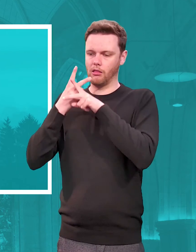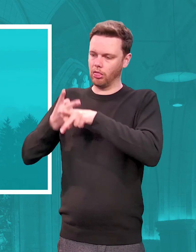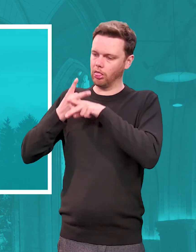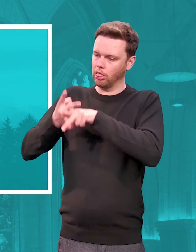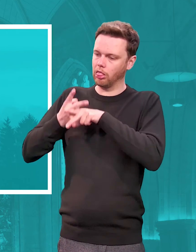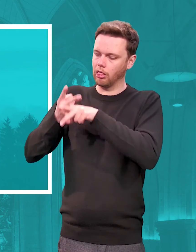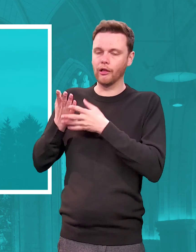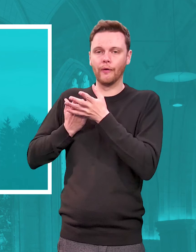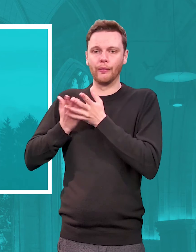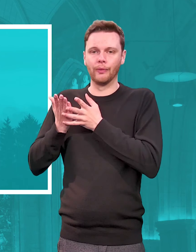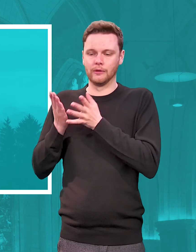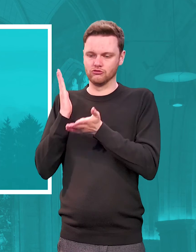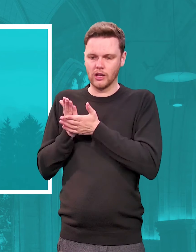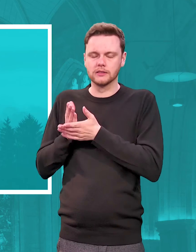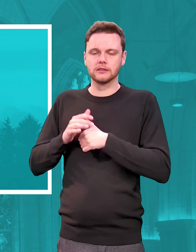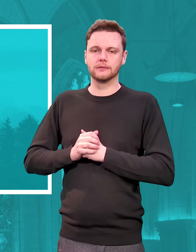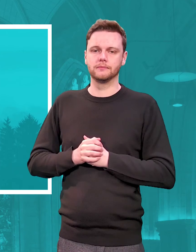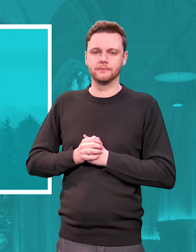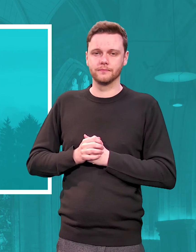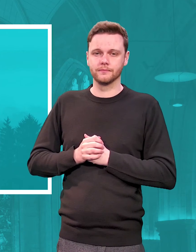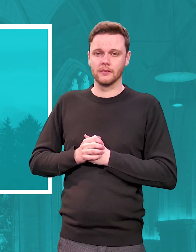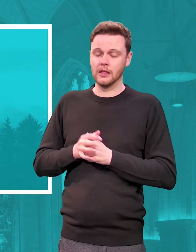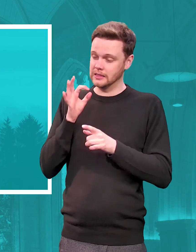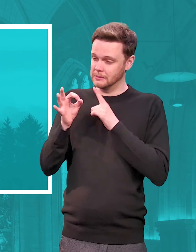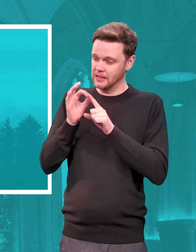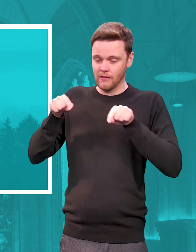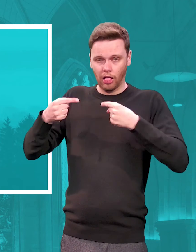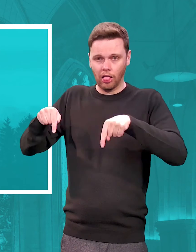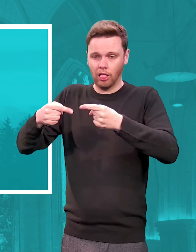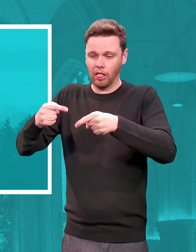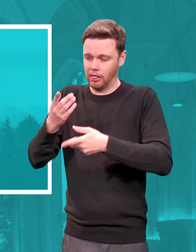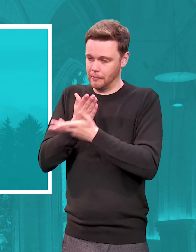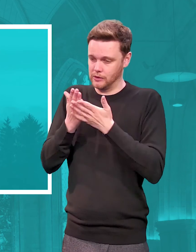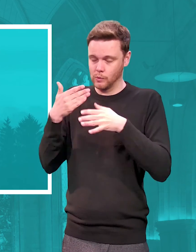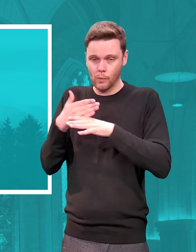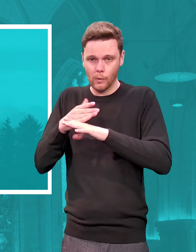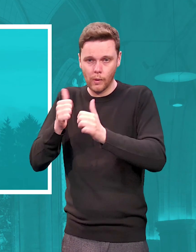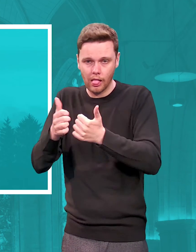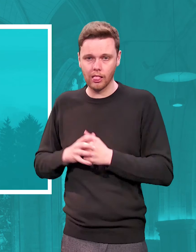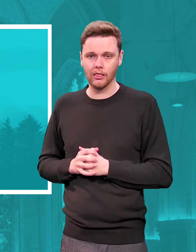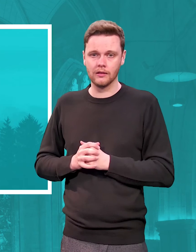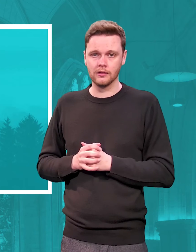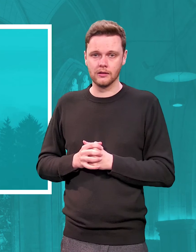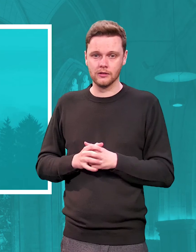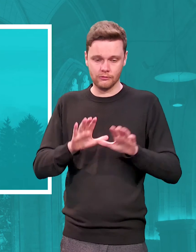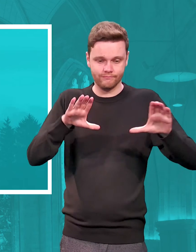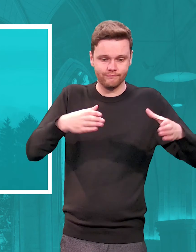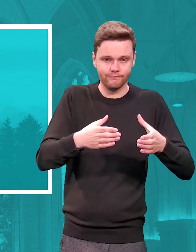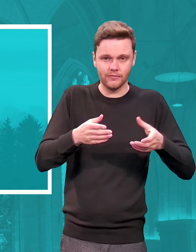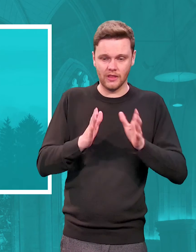It must be recognised that there are particular challenges in making this work, congregations and Kirk sessions are typically very small,